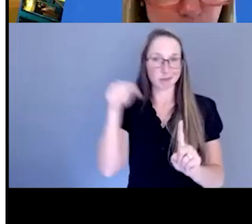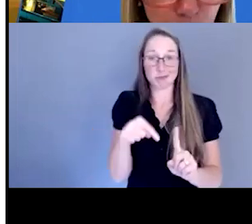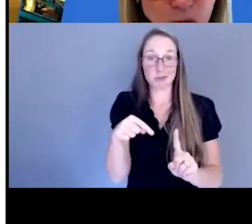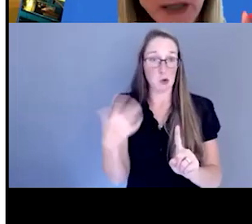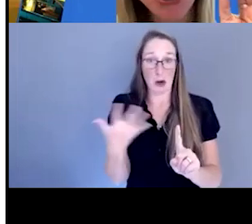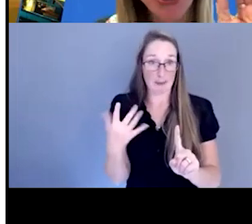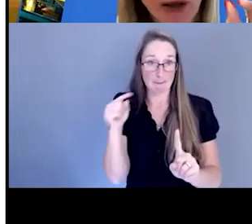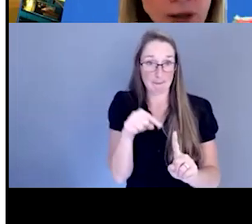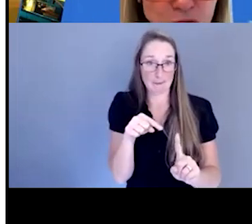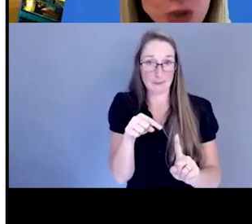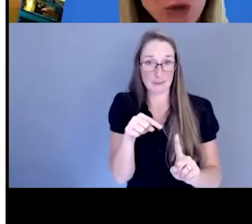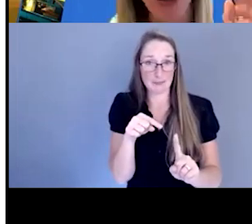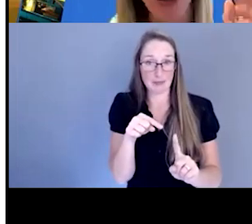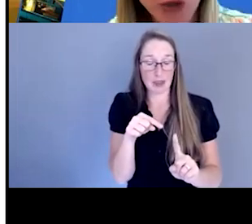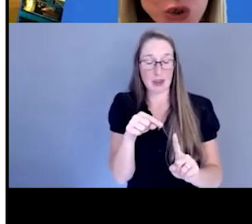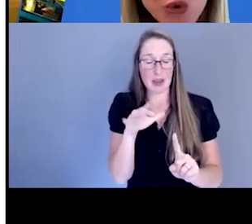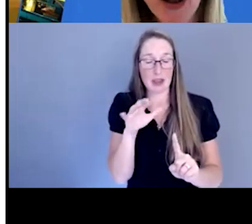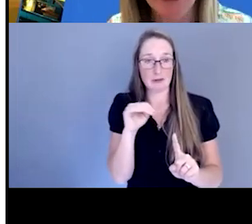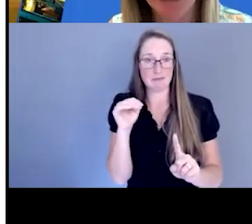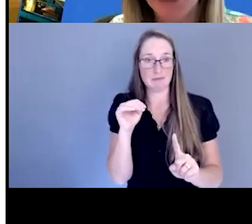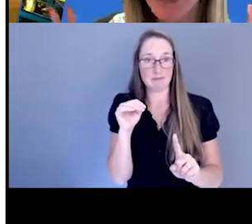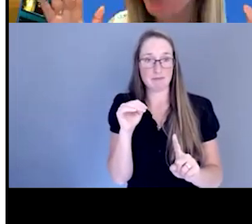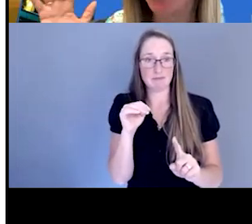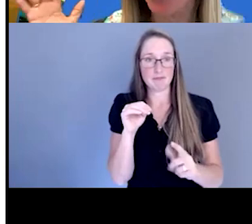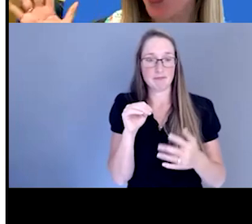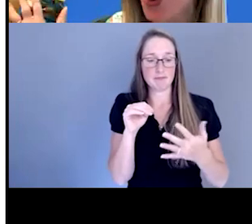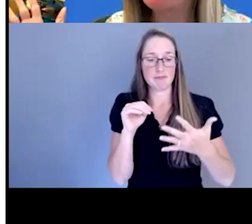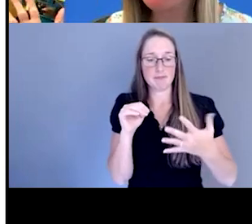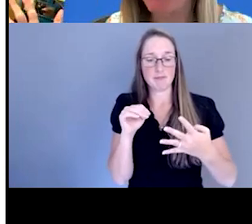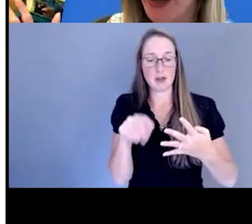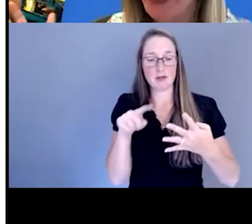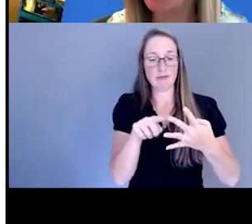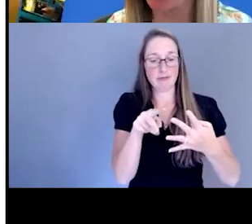bullets two and three were always there anyway,